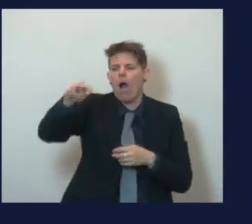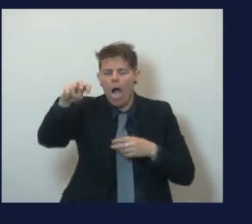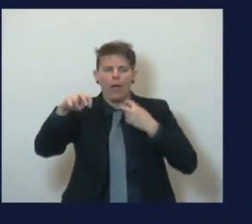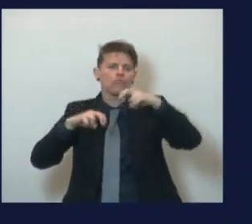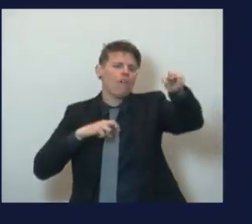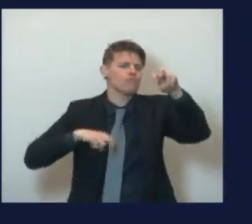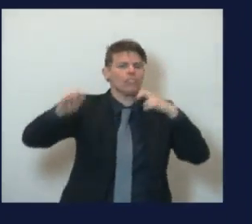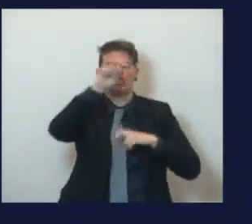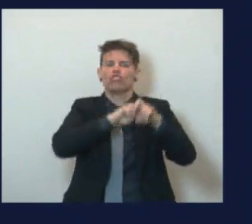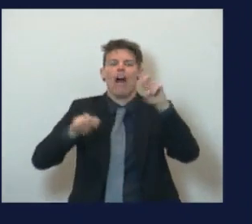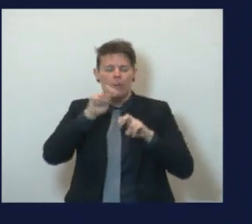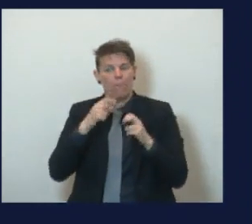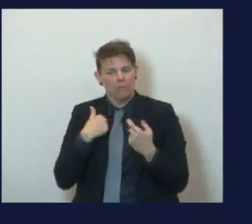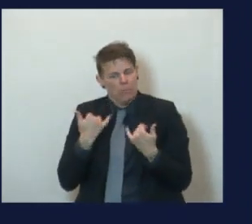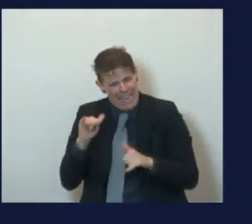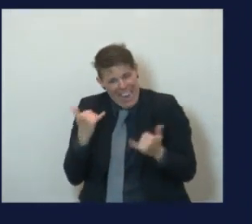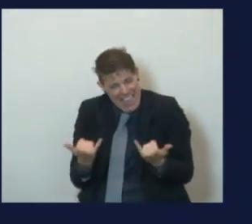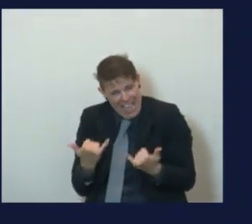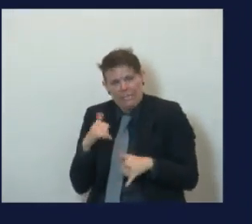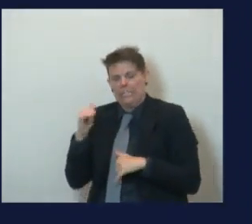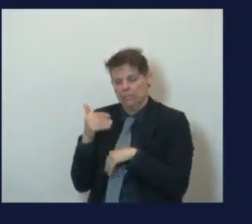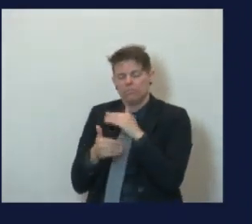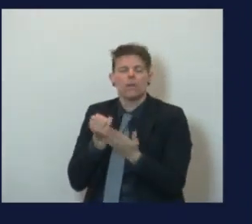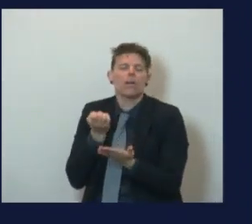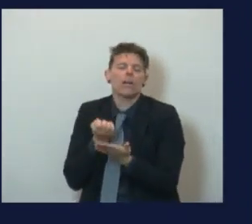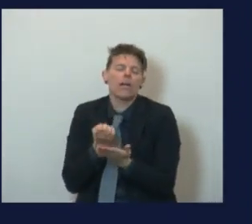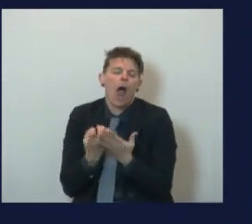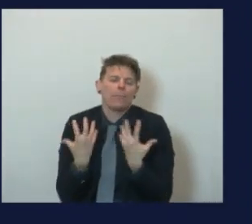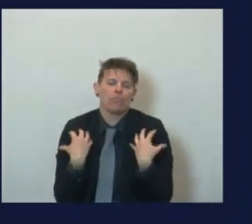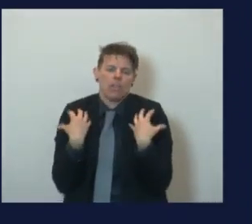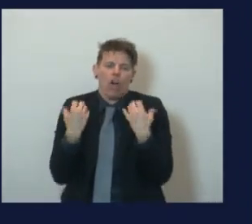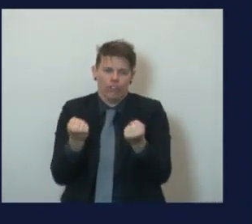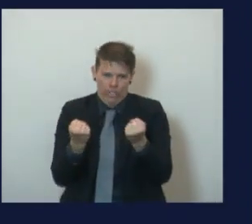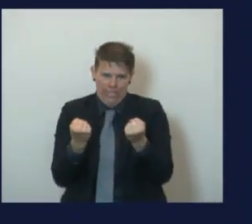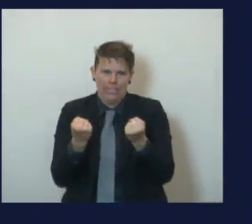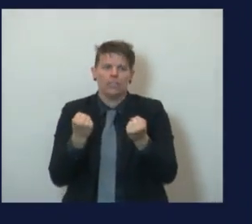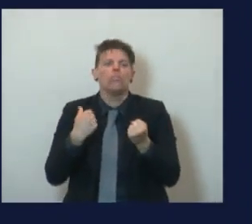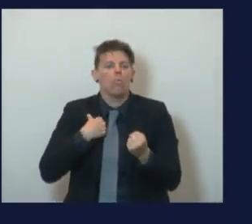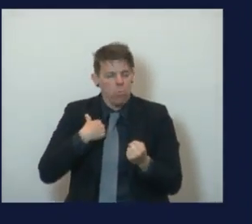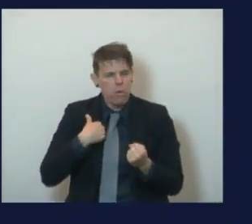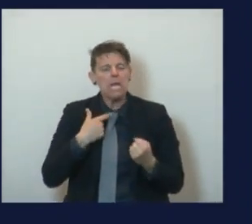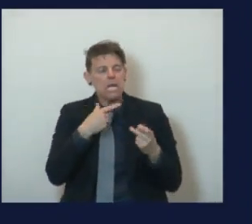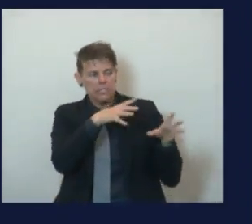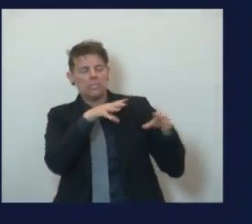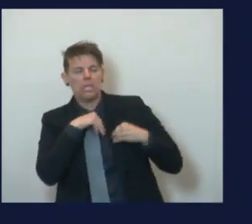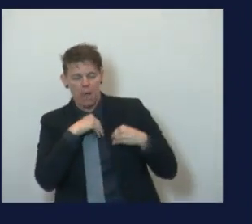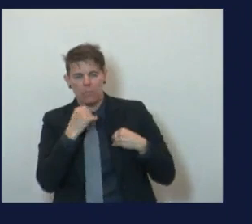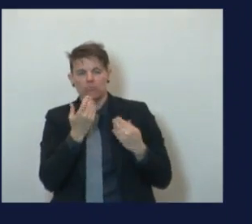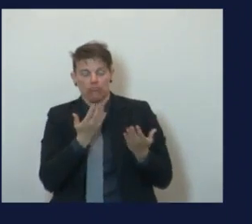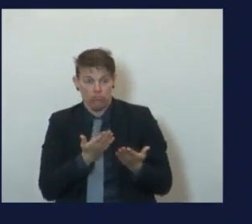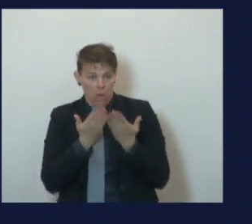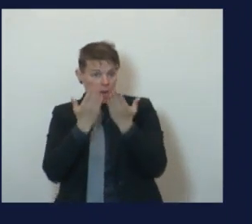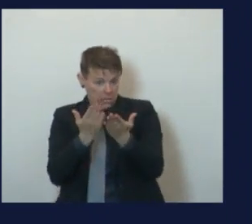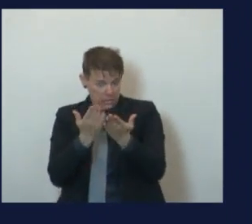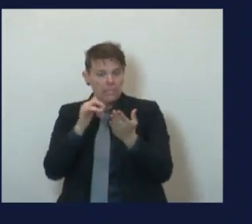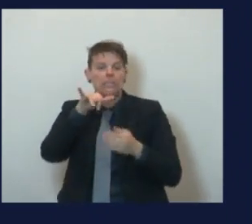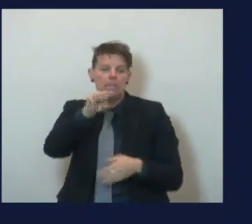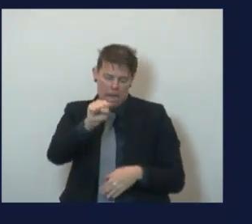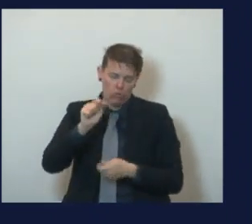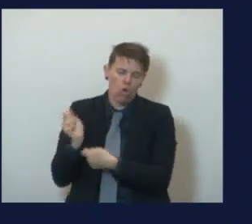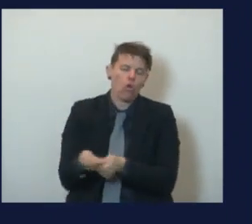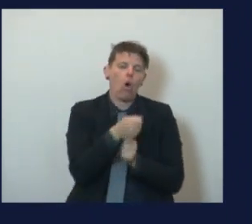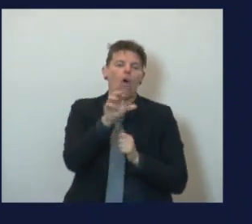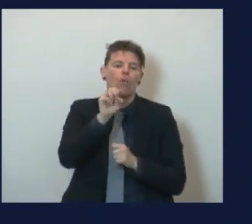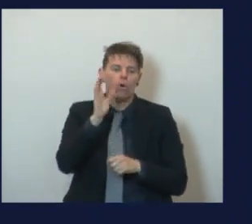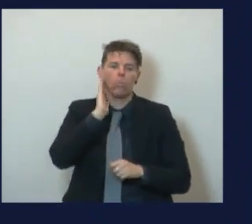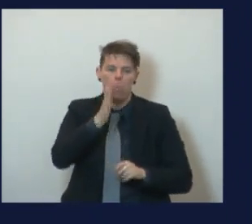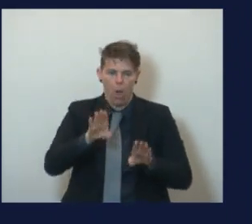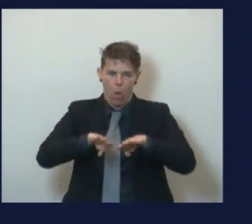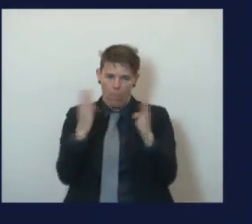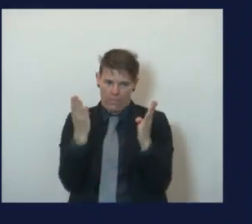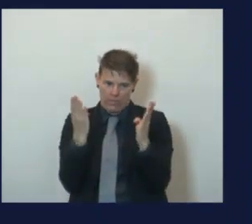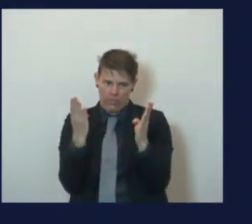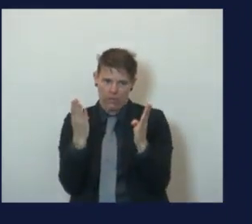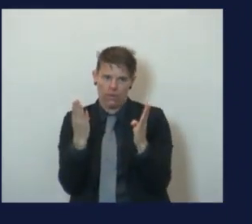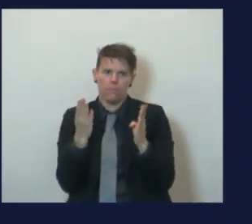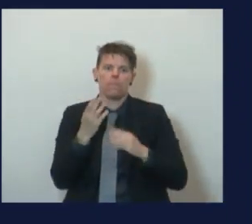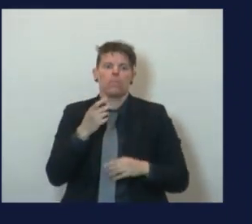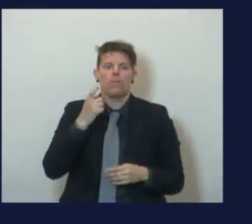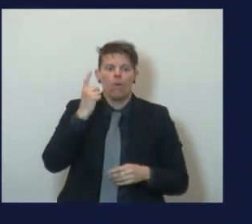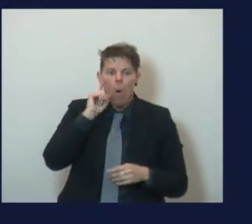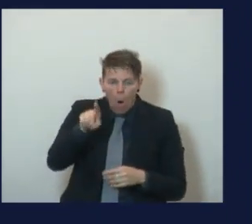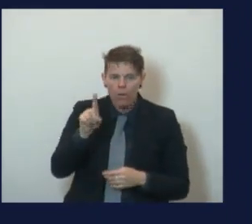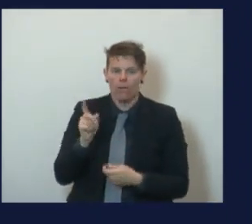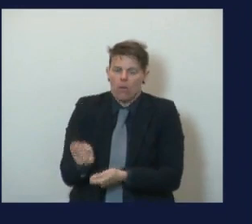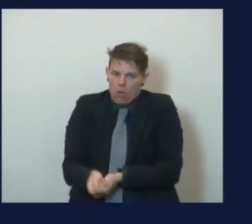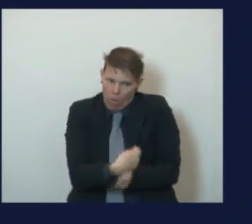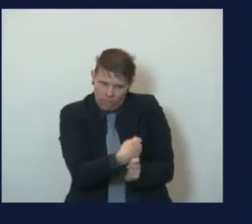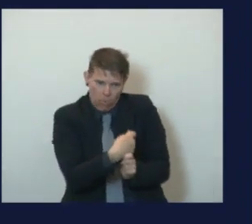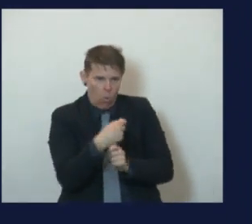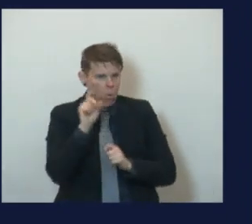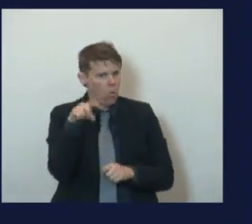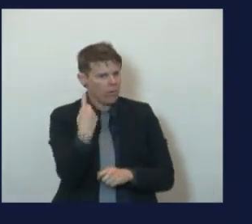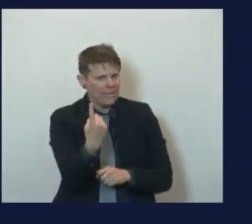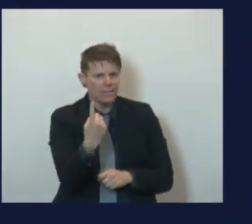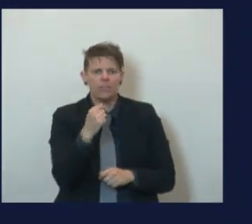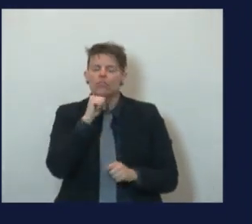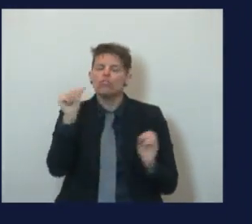GROSS, SO THIS WAS AN AREA WE JUST DIDN’T WANT PEOPLE TRAVELING TO THE ECONOMIC RECOVERY COUNCIL AND I ADOPTED AND ACCEPTED THAT RECOMMENDATION GOLF COURSES ARE ALLOWED NOW TO